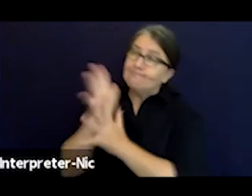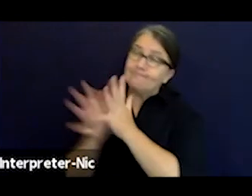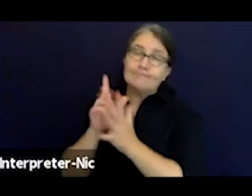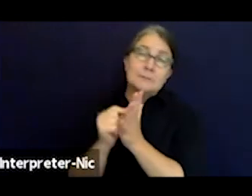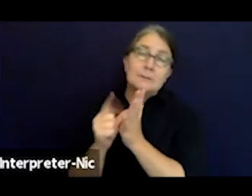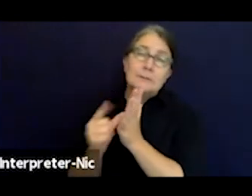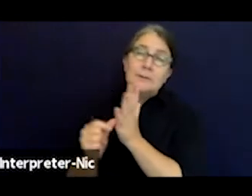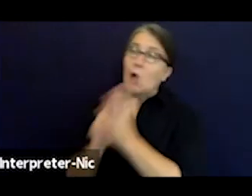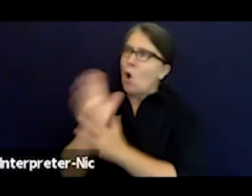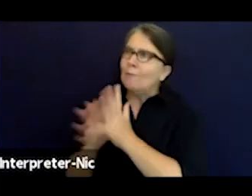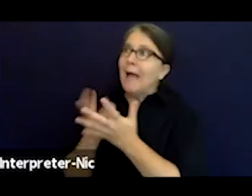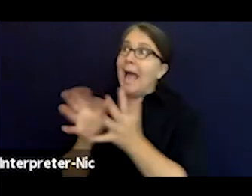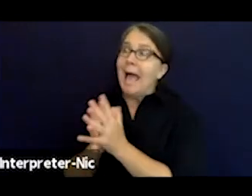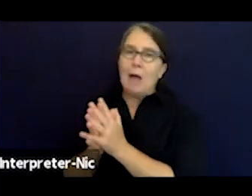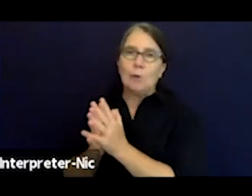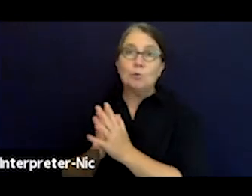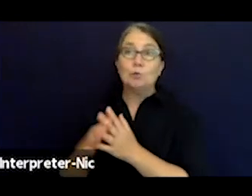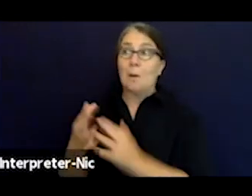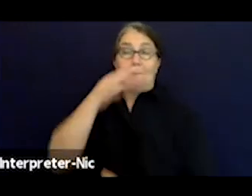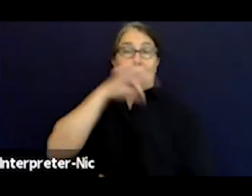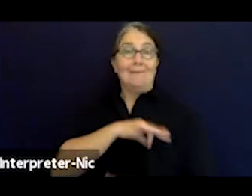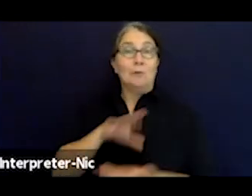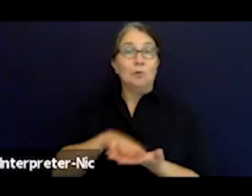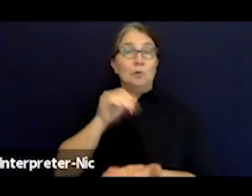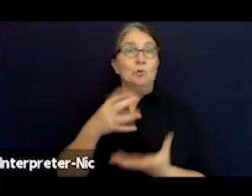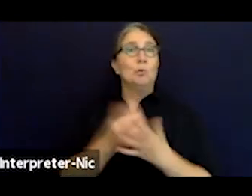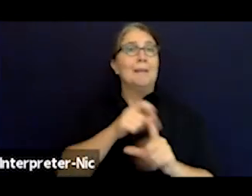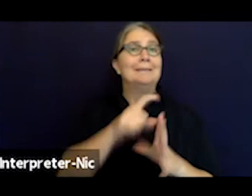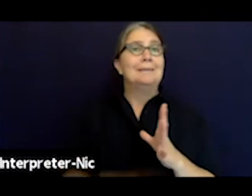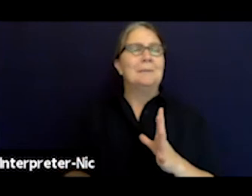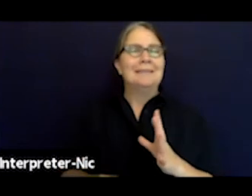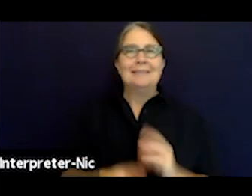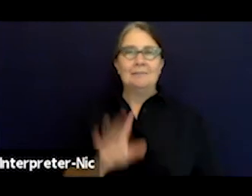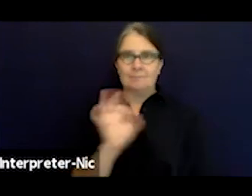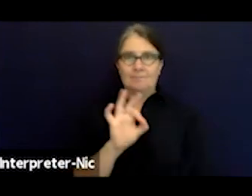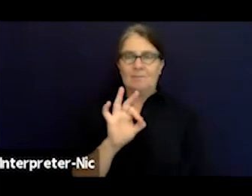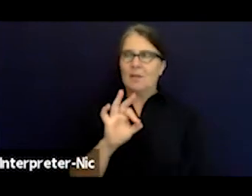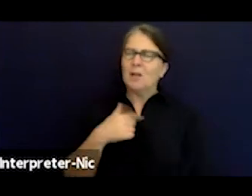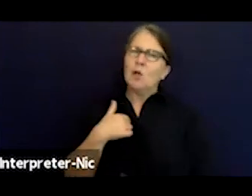talk about how to help students to stay engaged in class. More students will be